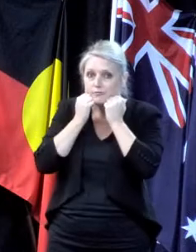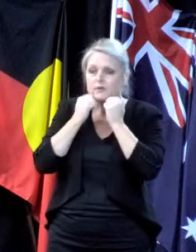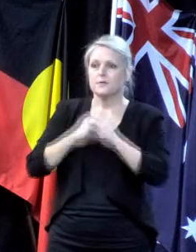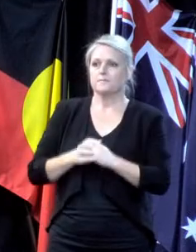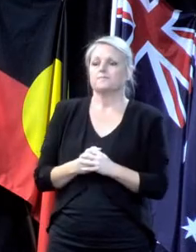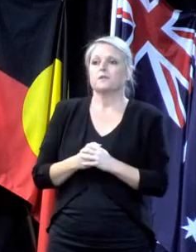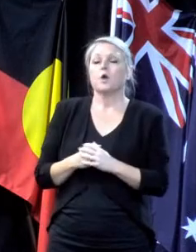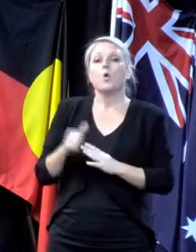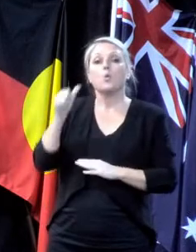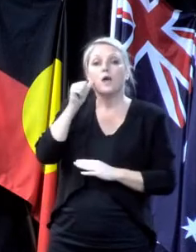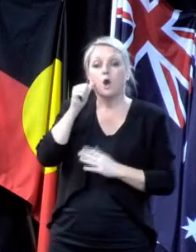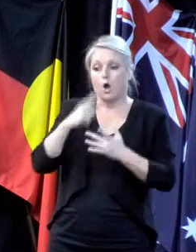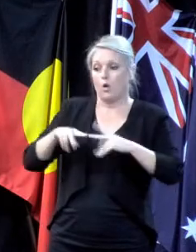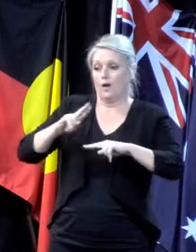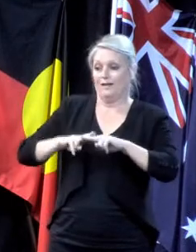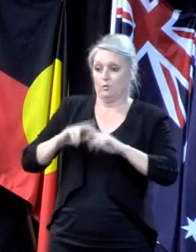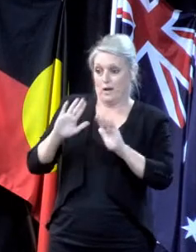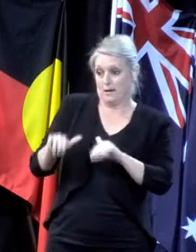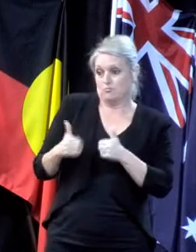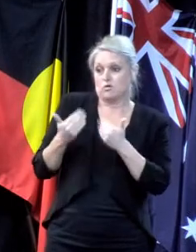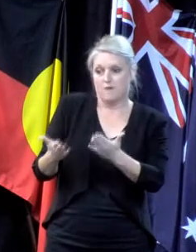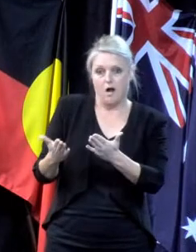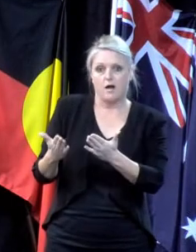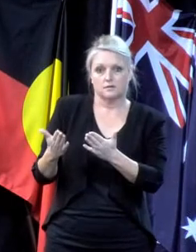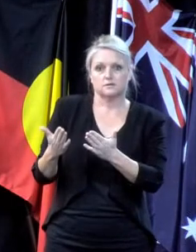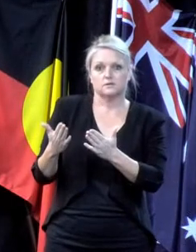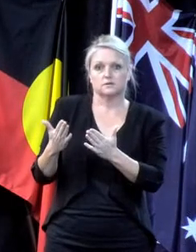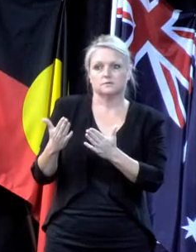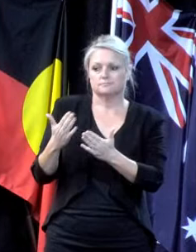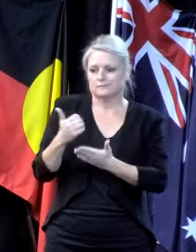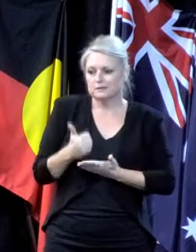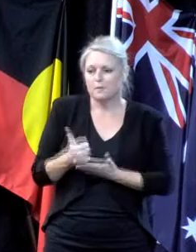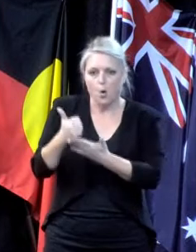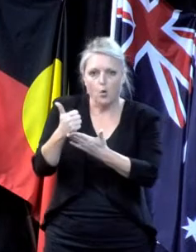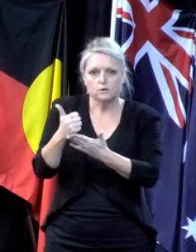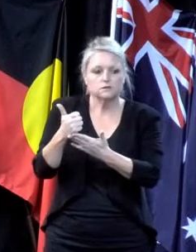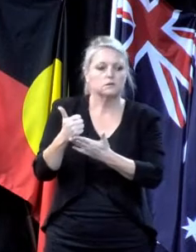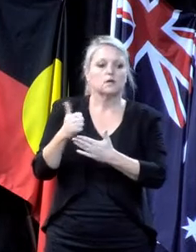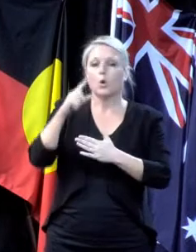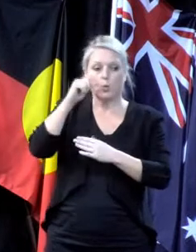the needs of the school and used to provide additional support personnel, for example, for full-time guidance officers